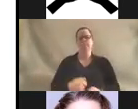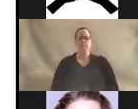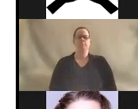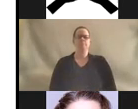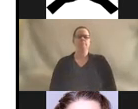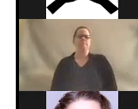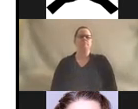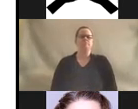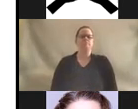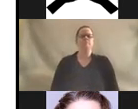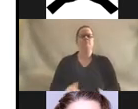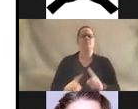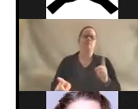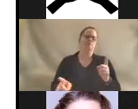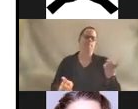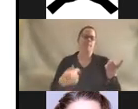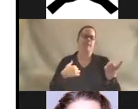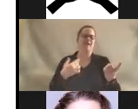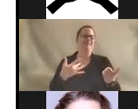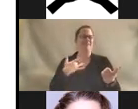But I feel like the civil rights movement